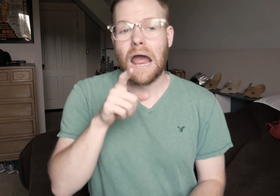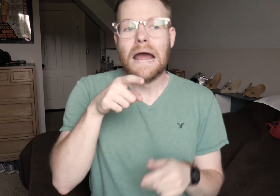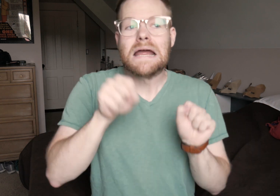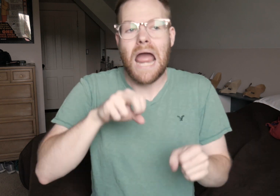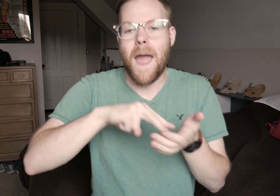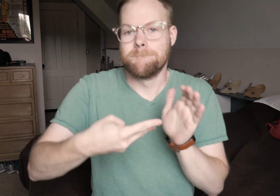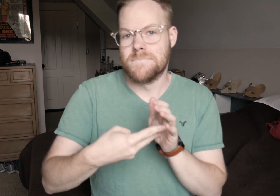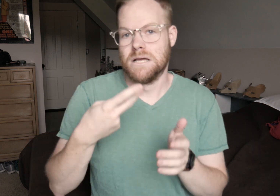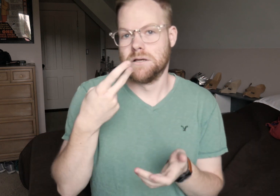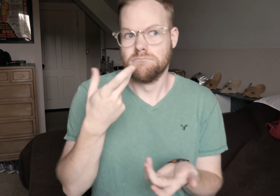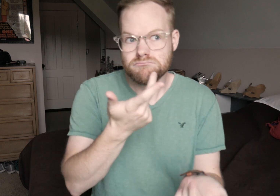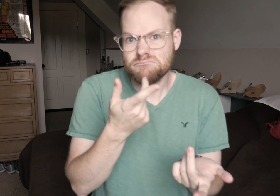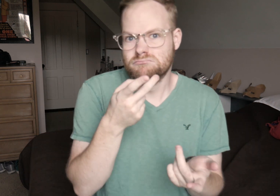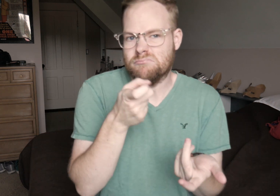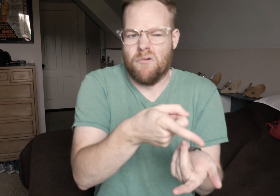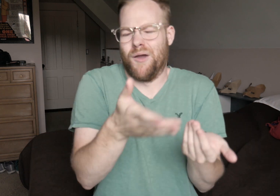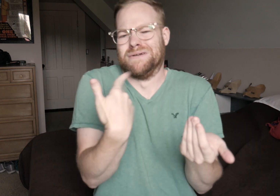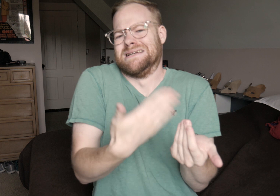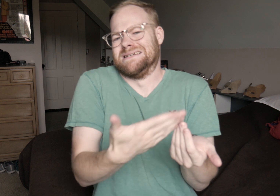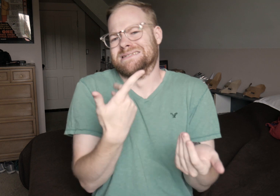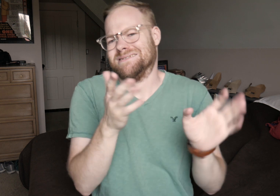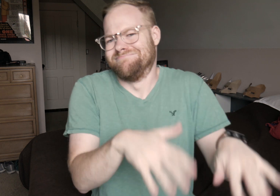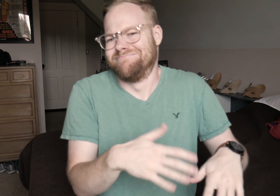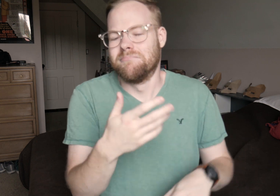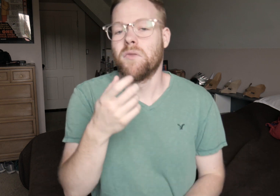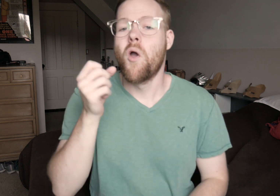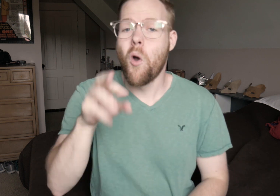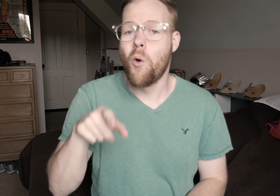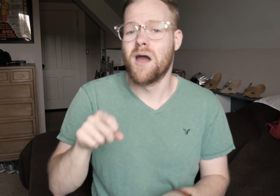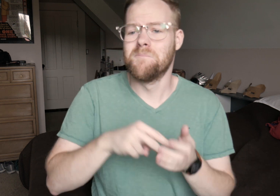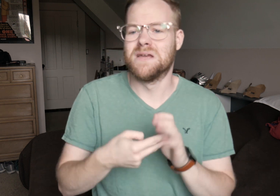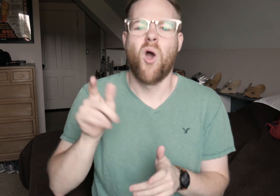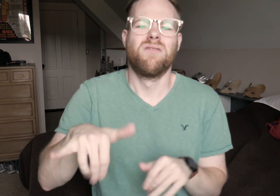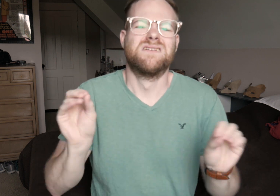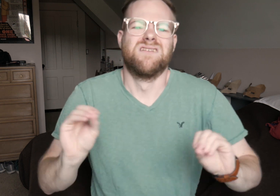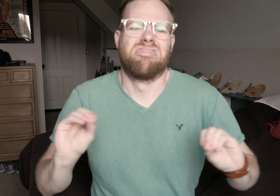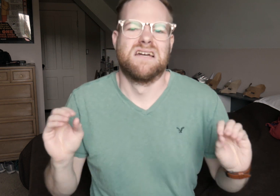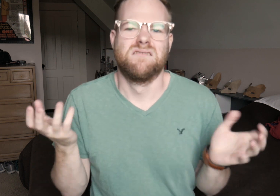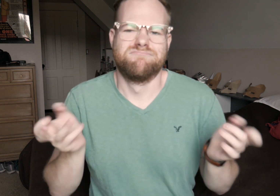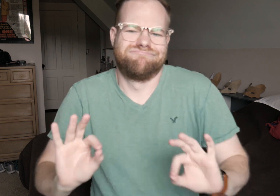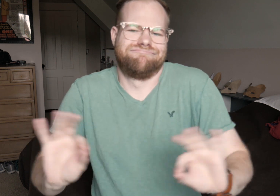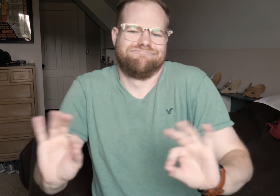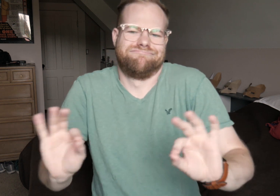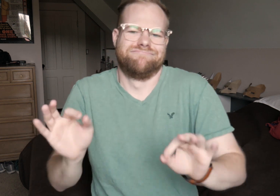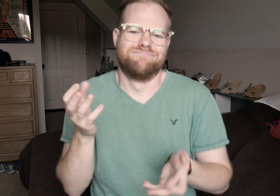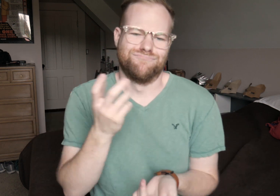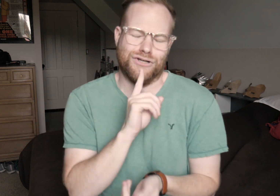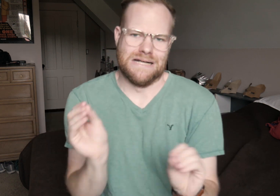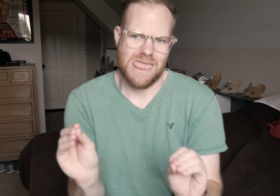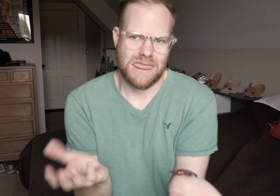It can mean "that's easy" or it can mean "oh, that's nothing!" [not a big deal] Really nothing.